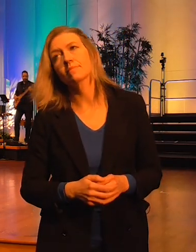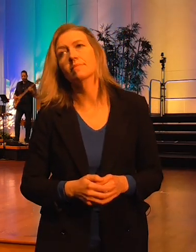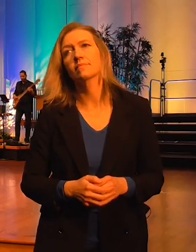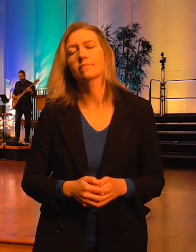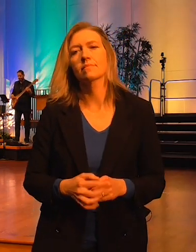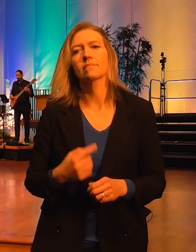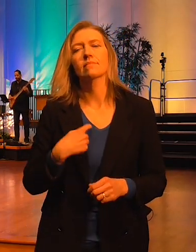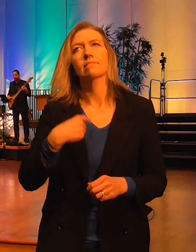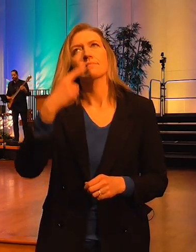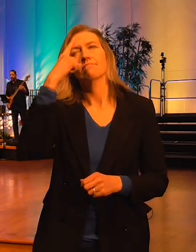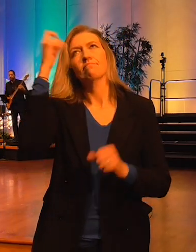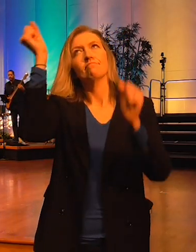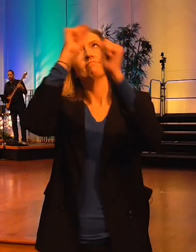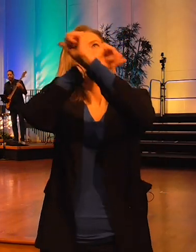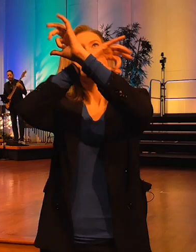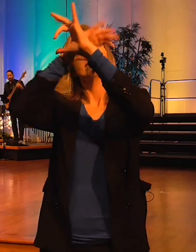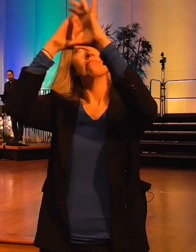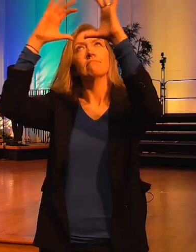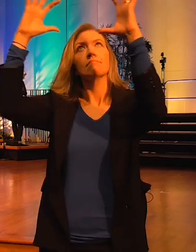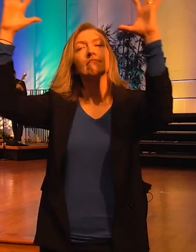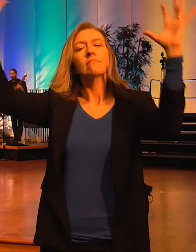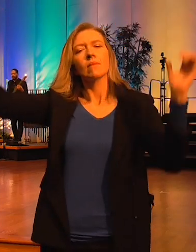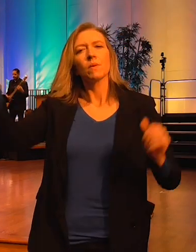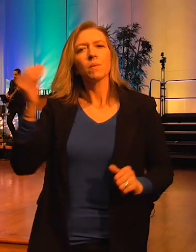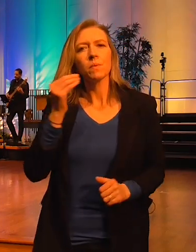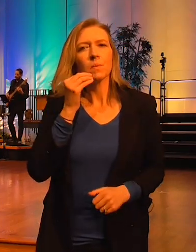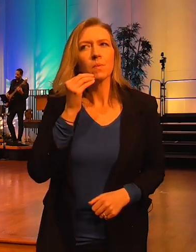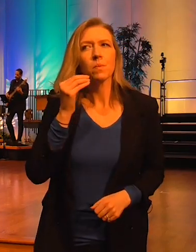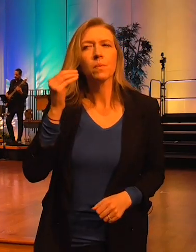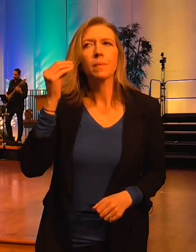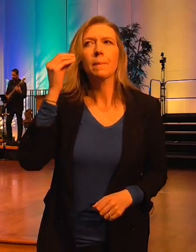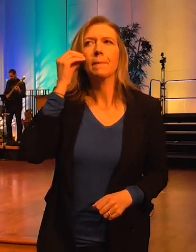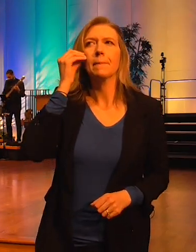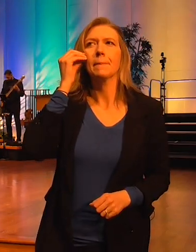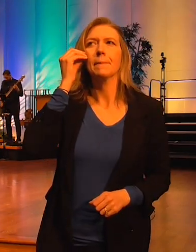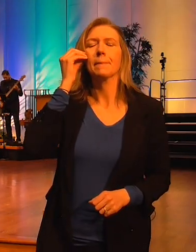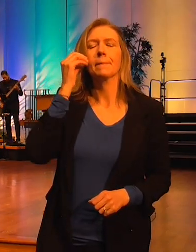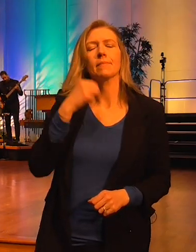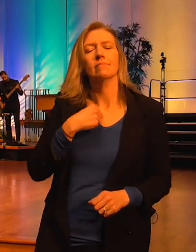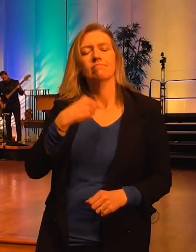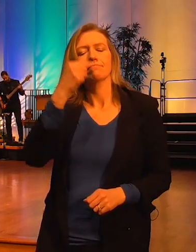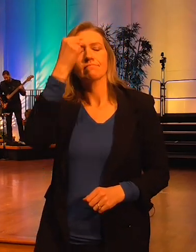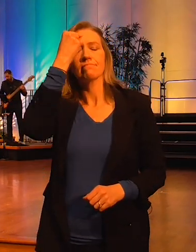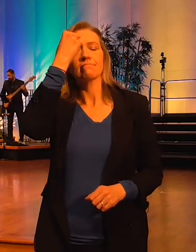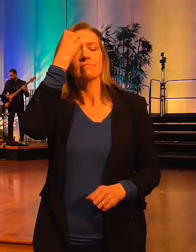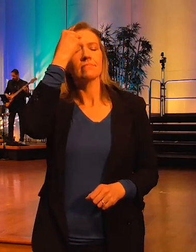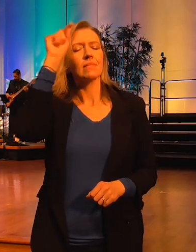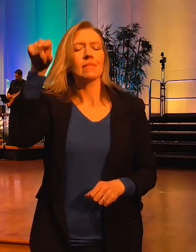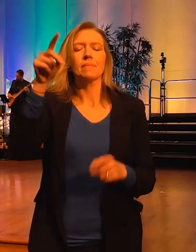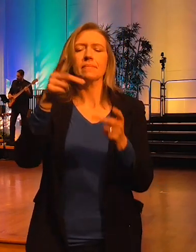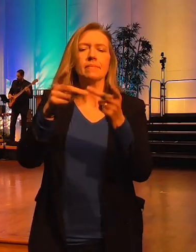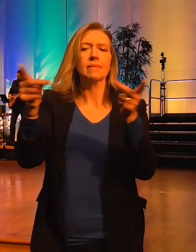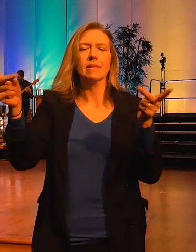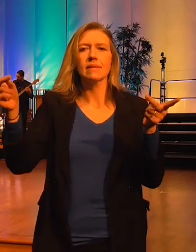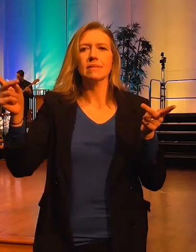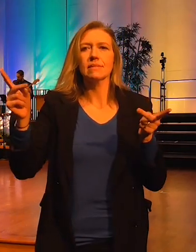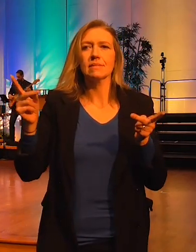when I think of home I think of a place where there's love